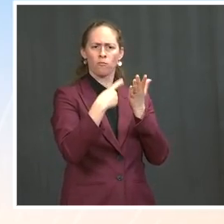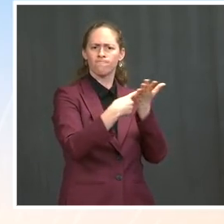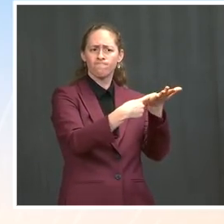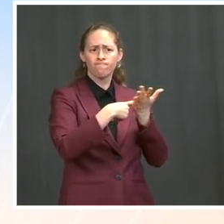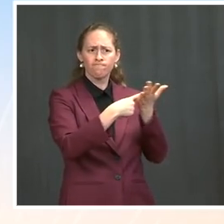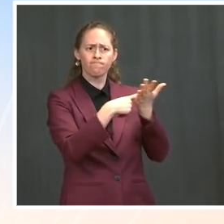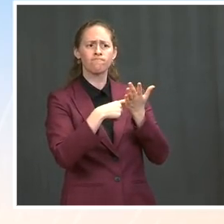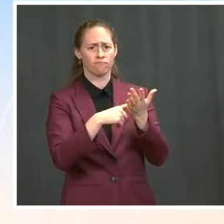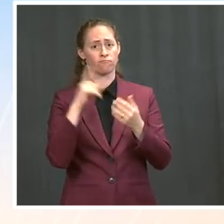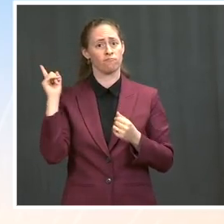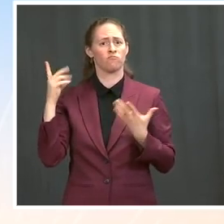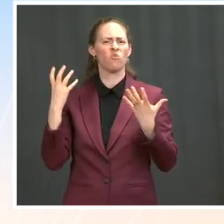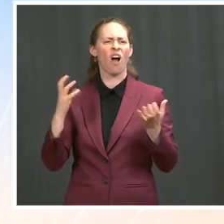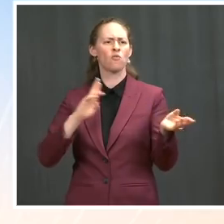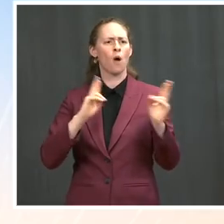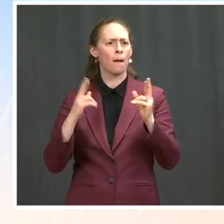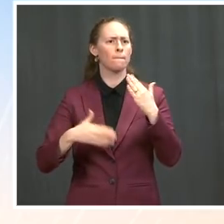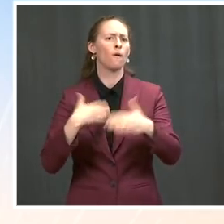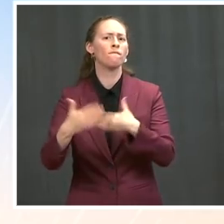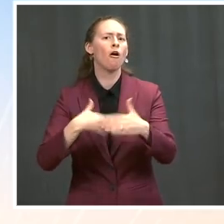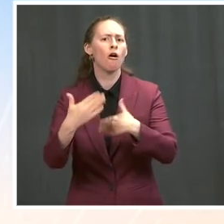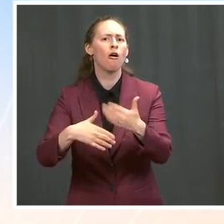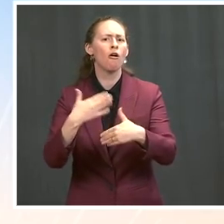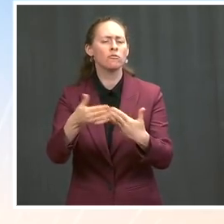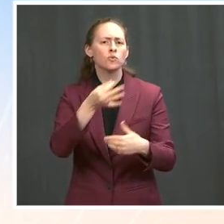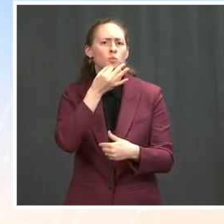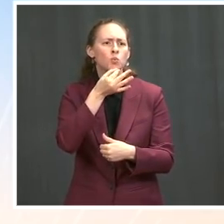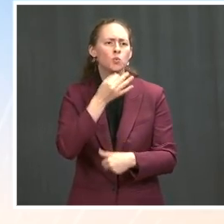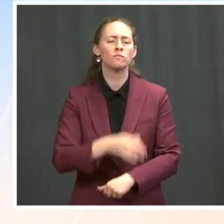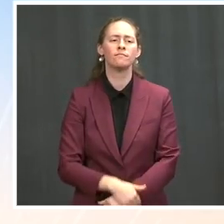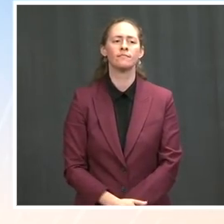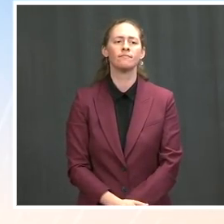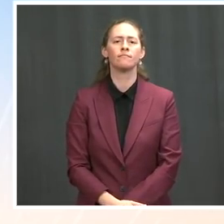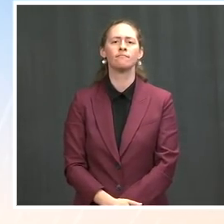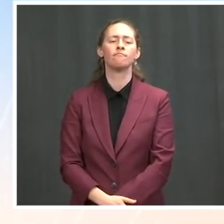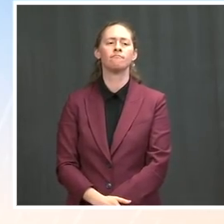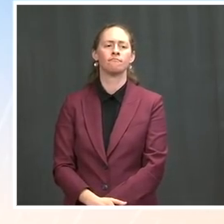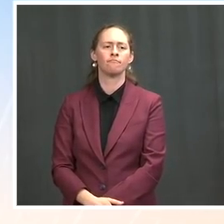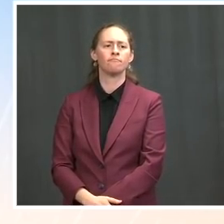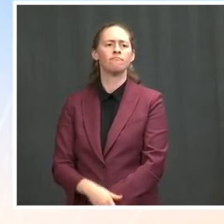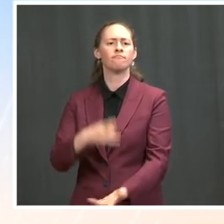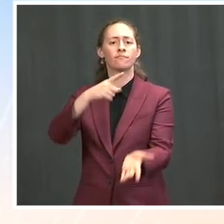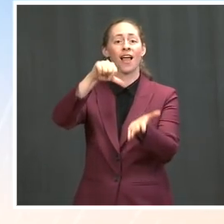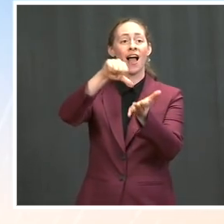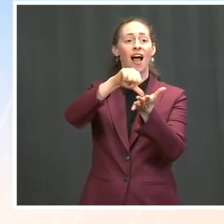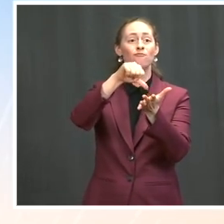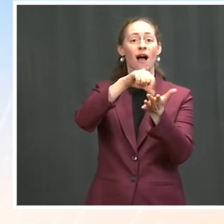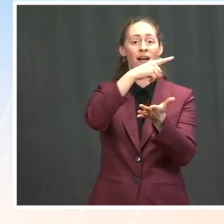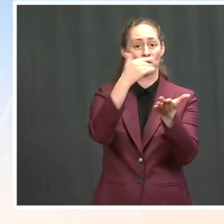sooner rather than later. The Press: And on Iran, the newly elected President has indicated that he does not wish to meet with President Biden